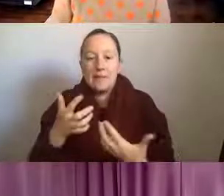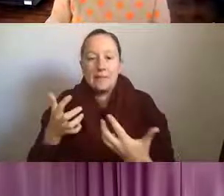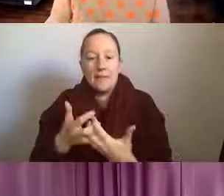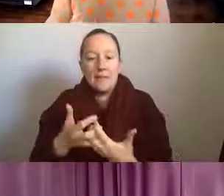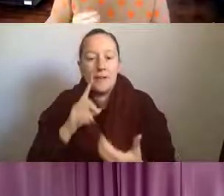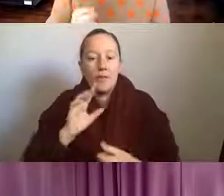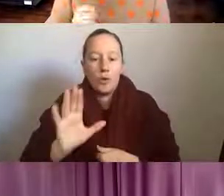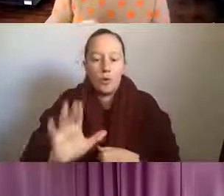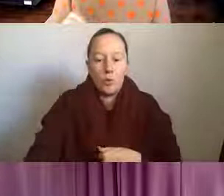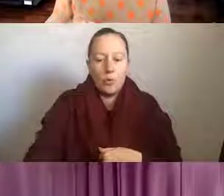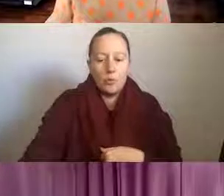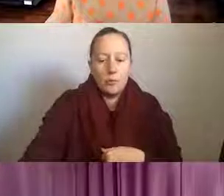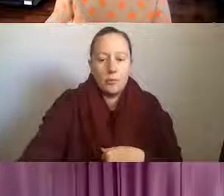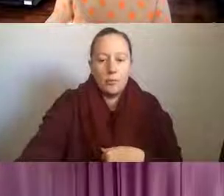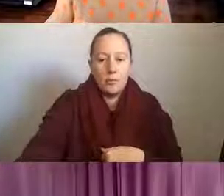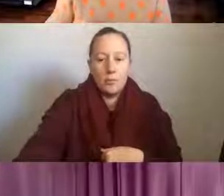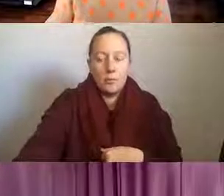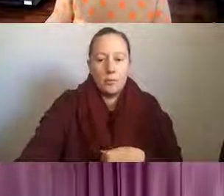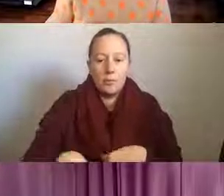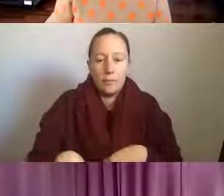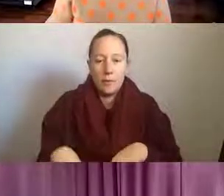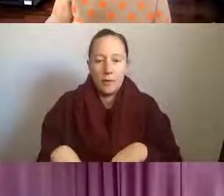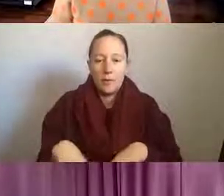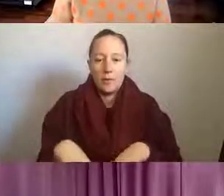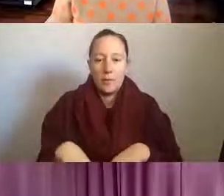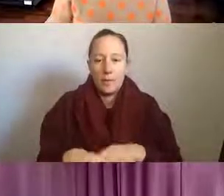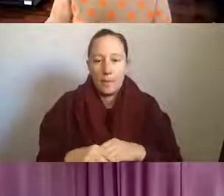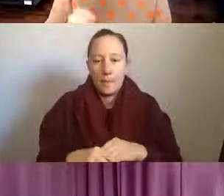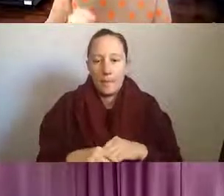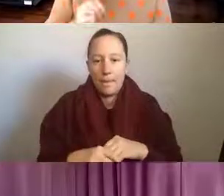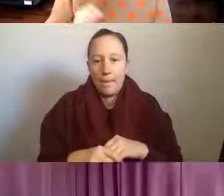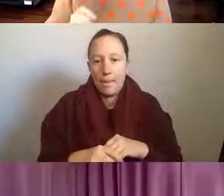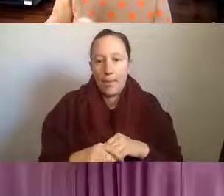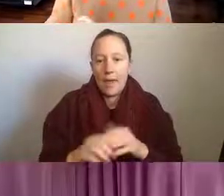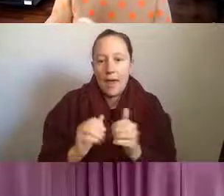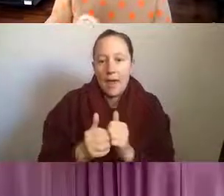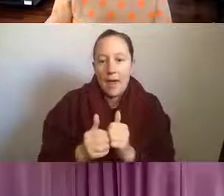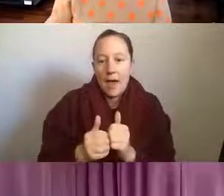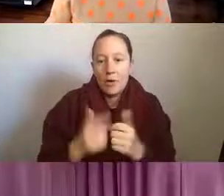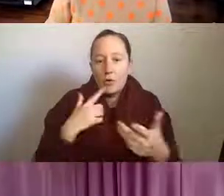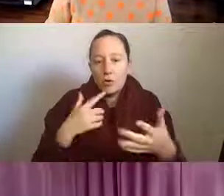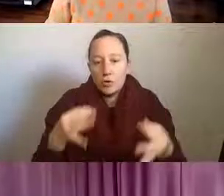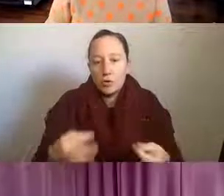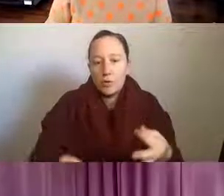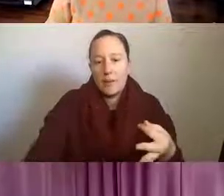and those instructions for how to determine whether .. . what the funding level of your organization is.